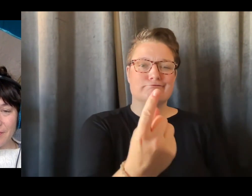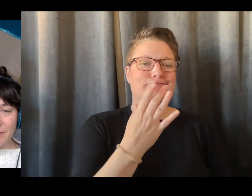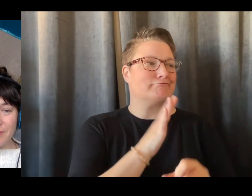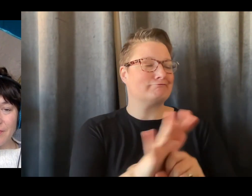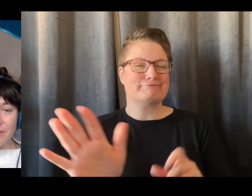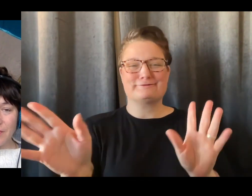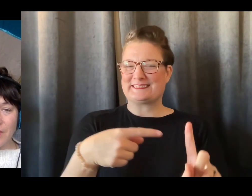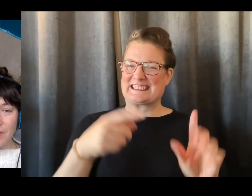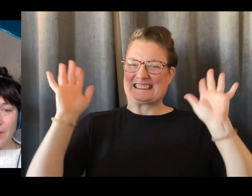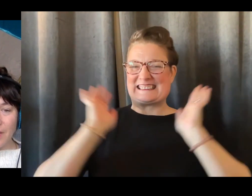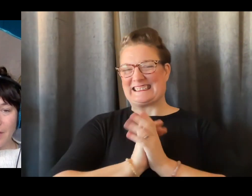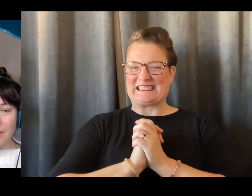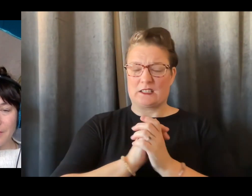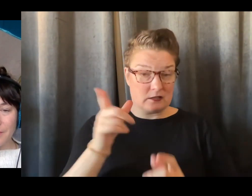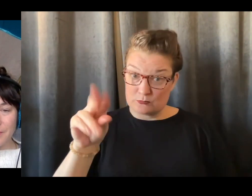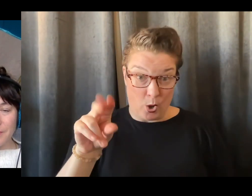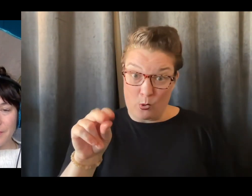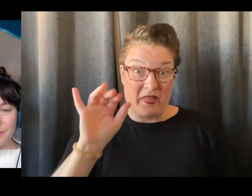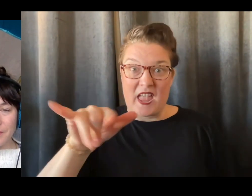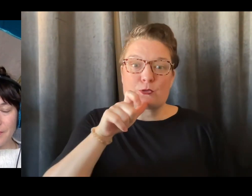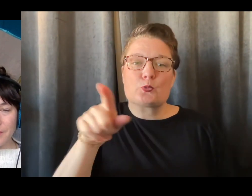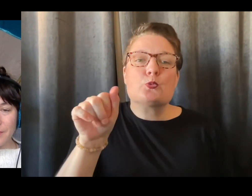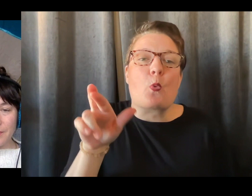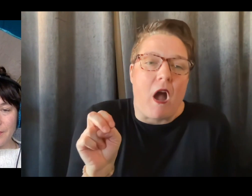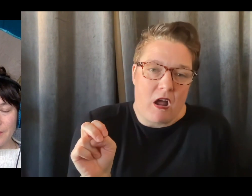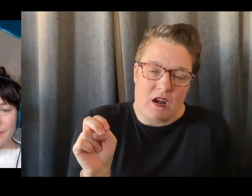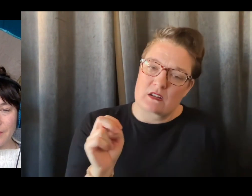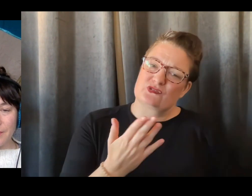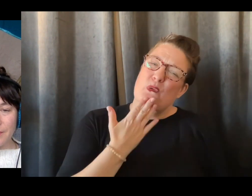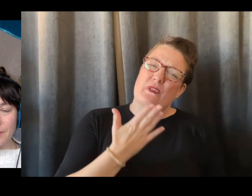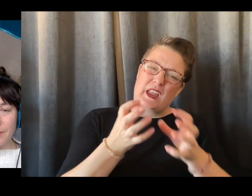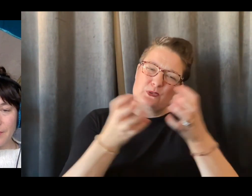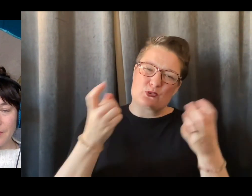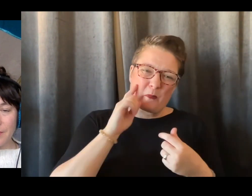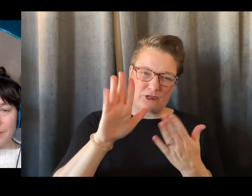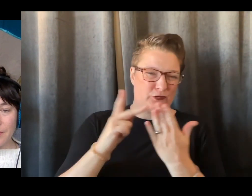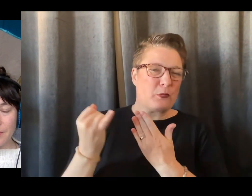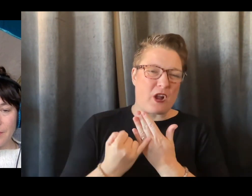Jna: So thank you so much for this project over the years. To see myself, I belong.